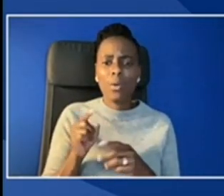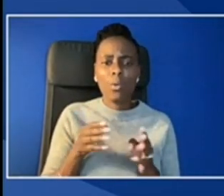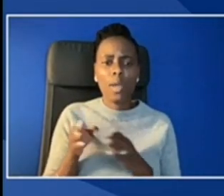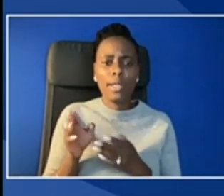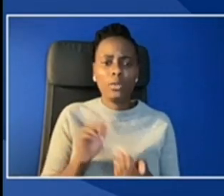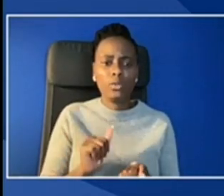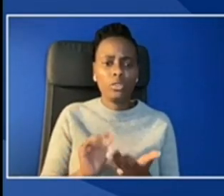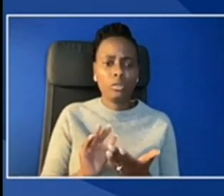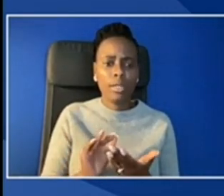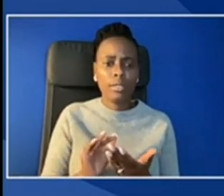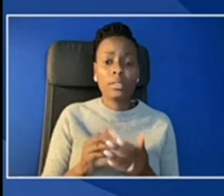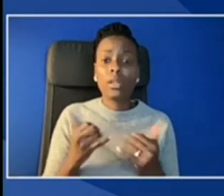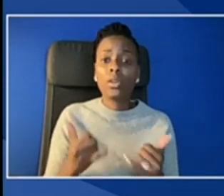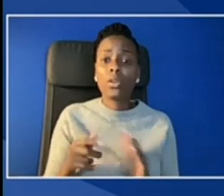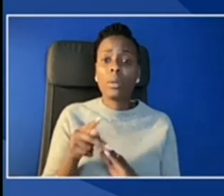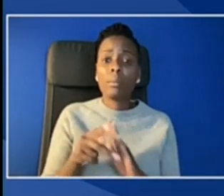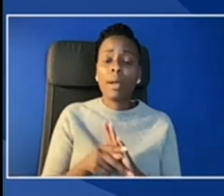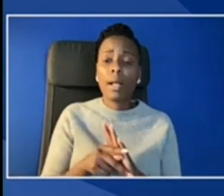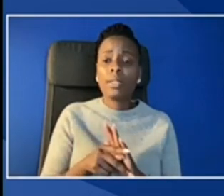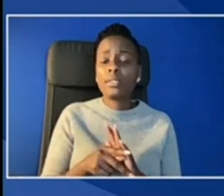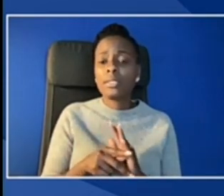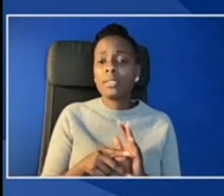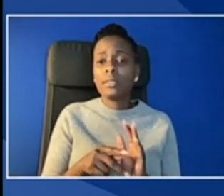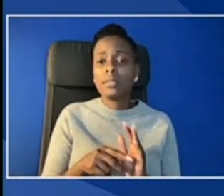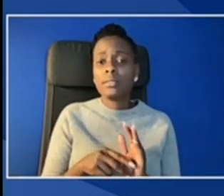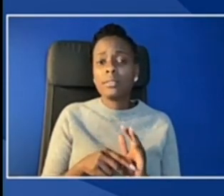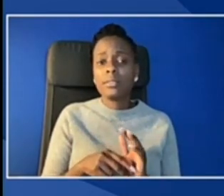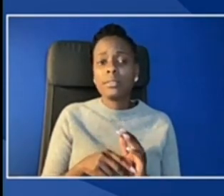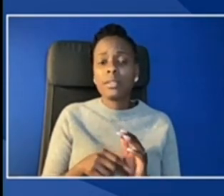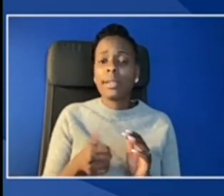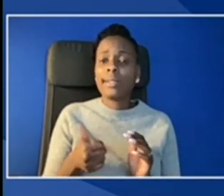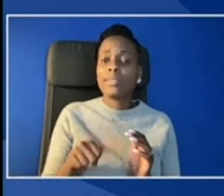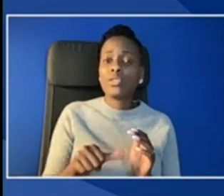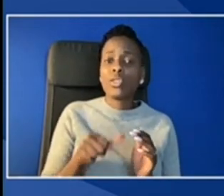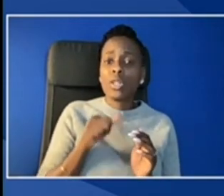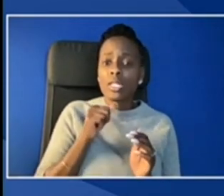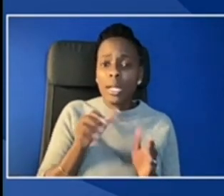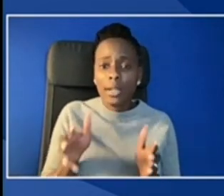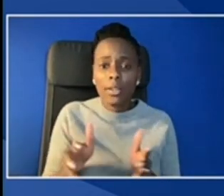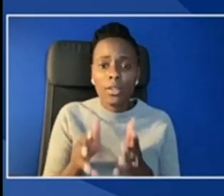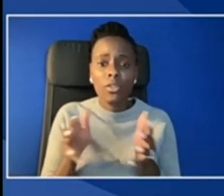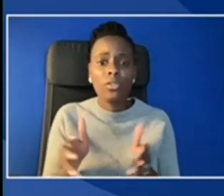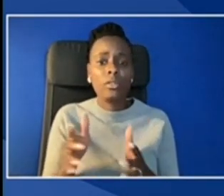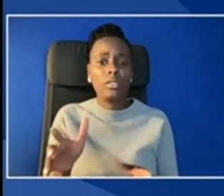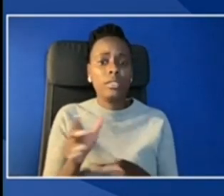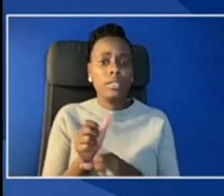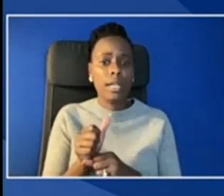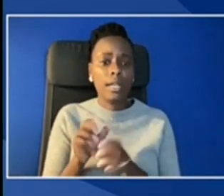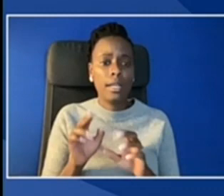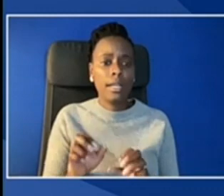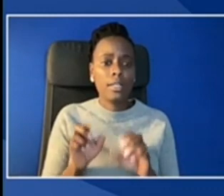discourage rather than encourage getting or furthering an education. As we know, there's still more work to do